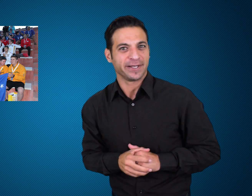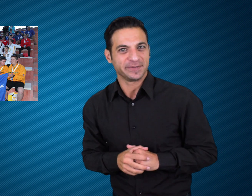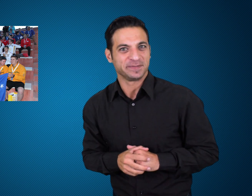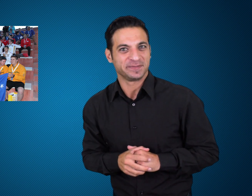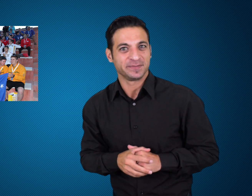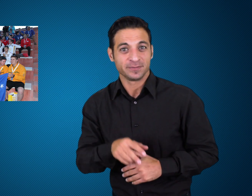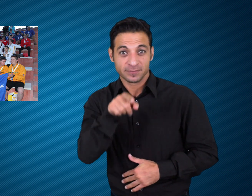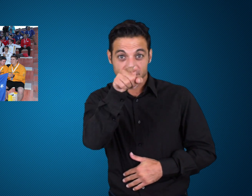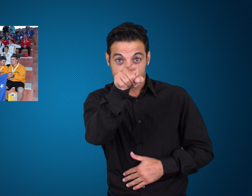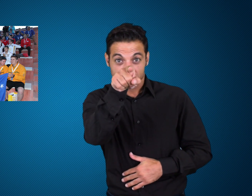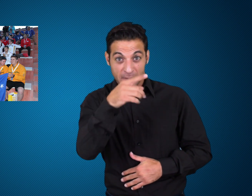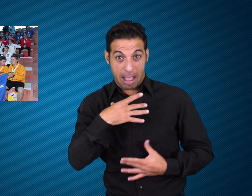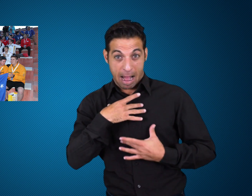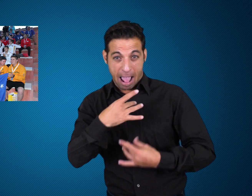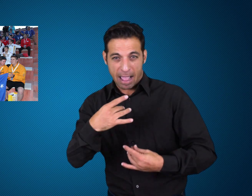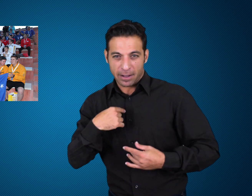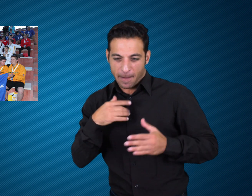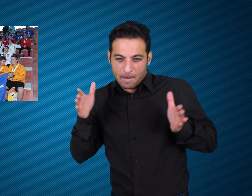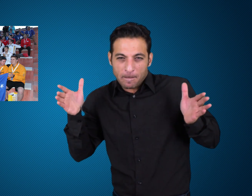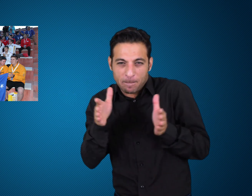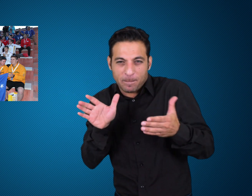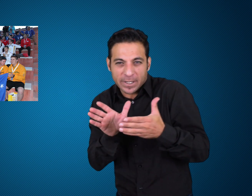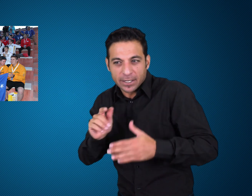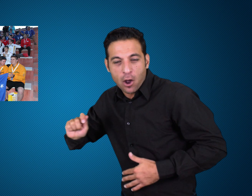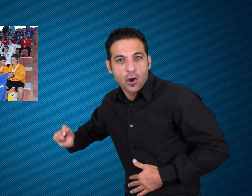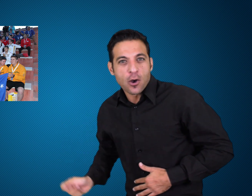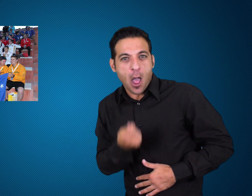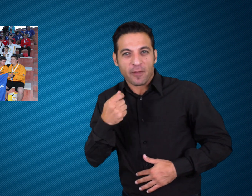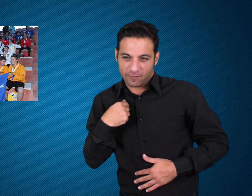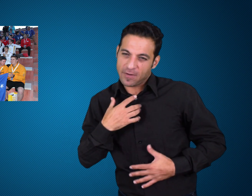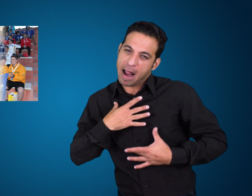If yes, you must have been disappointed